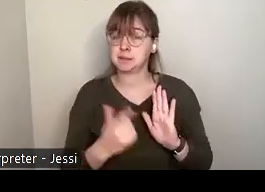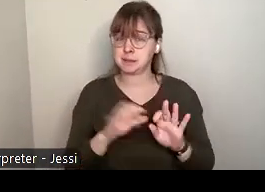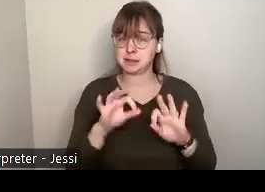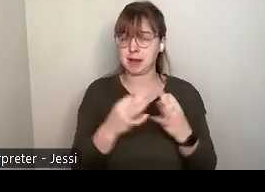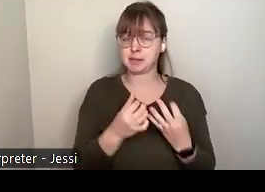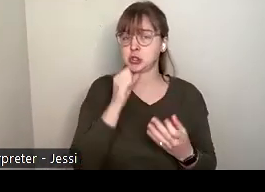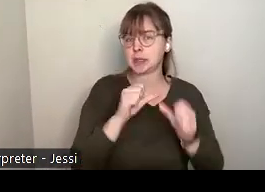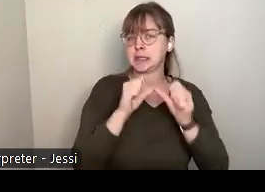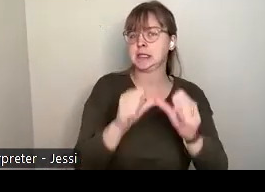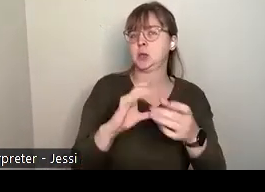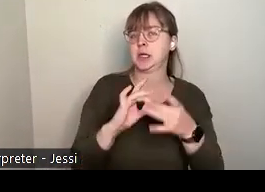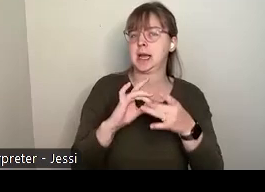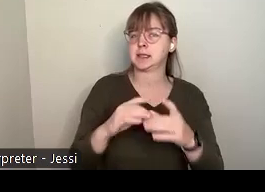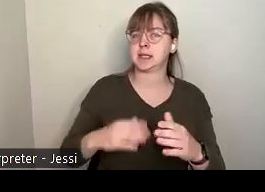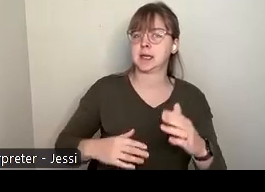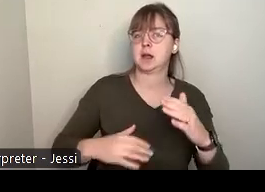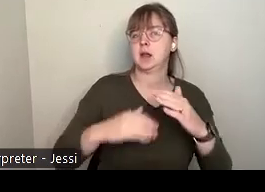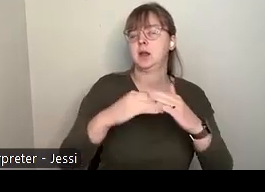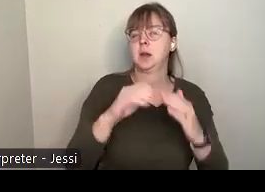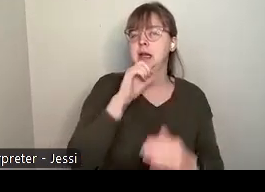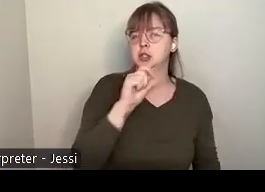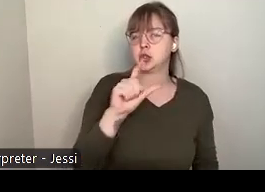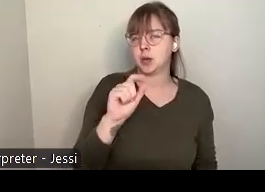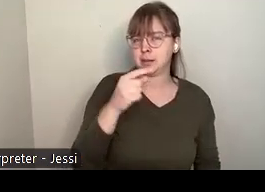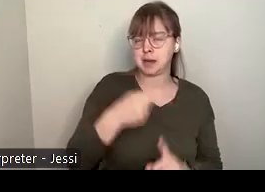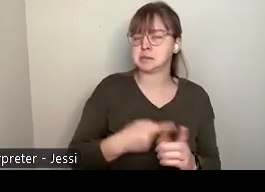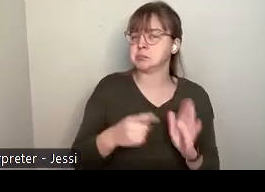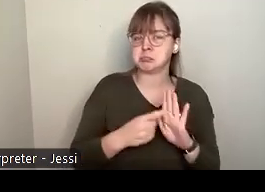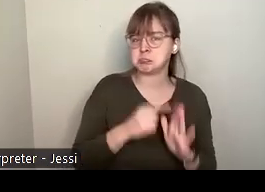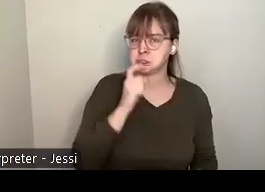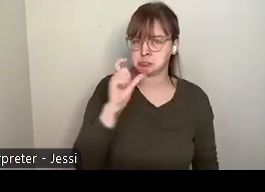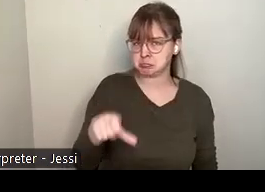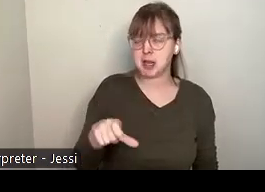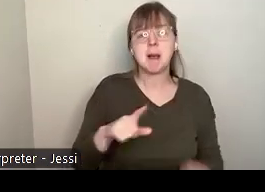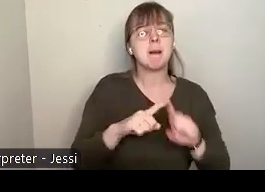just kind of shows how um at different ages and developmental stages how that